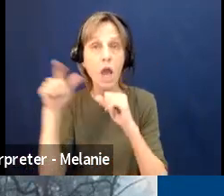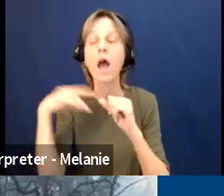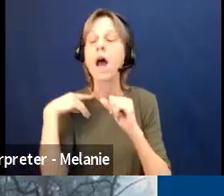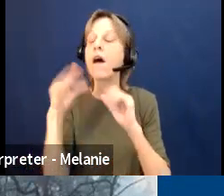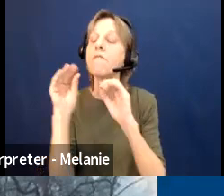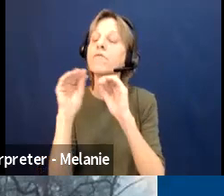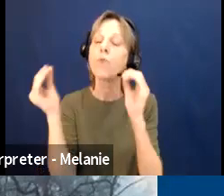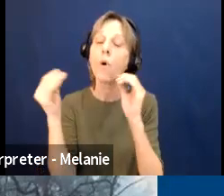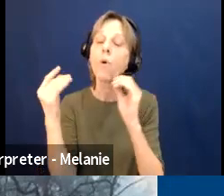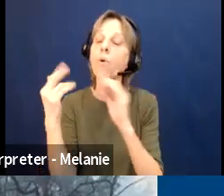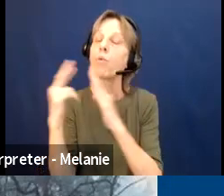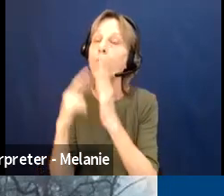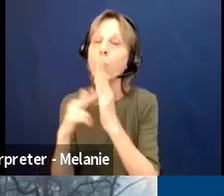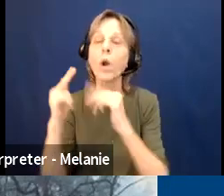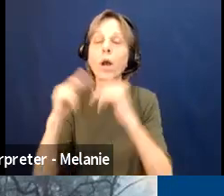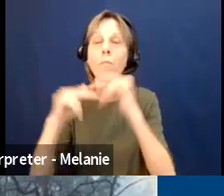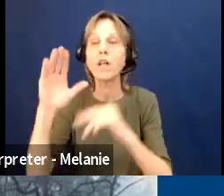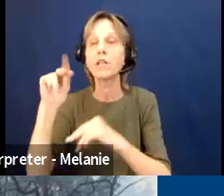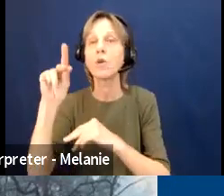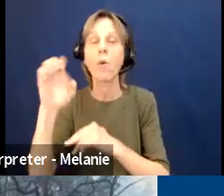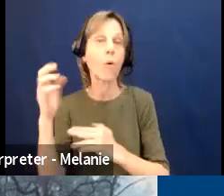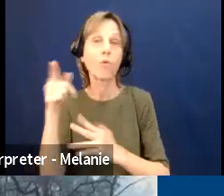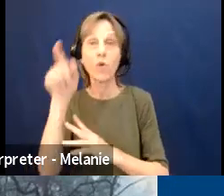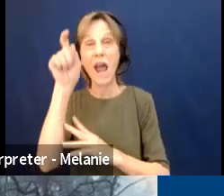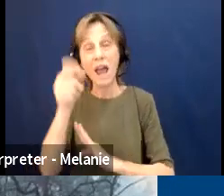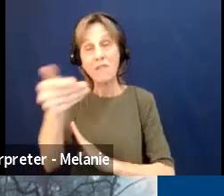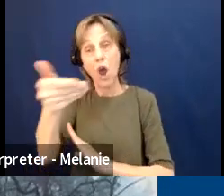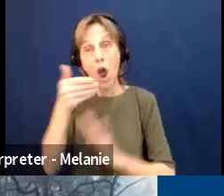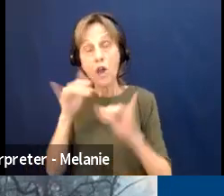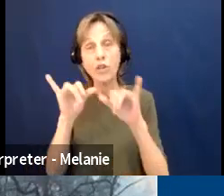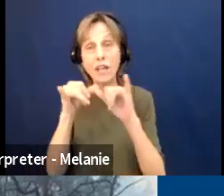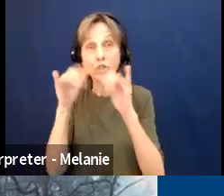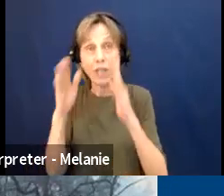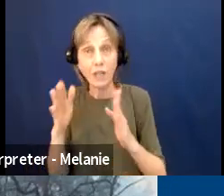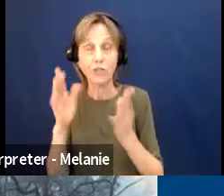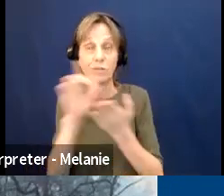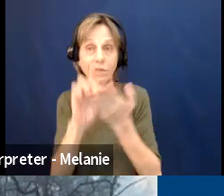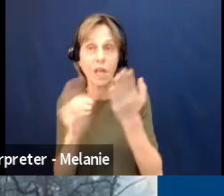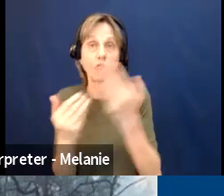to that you're going to have to hire an engineer to design your your new structure so check check